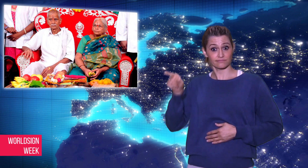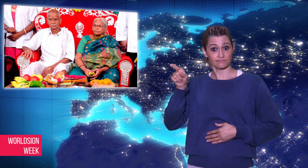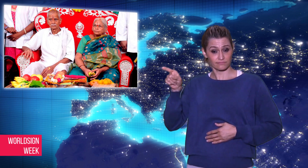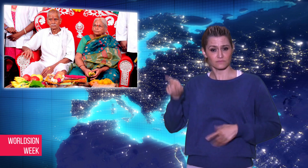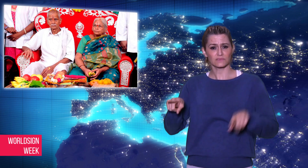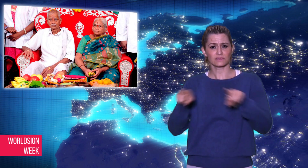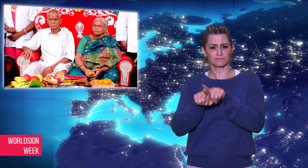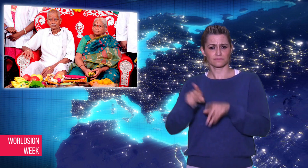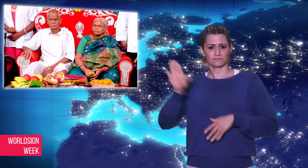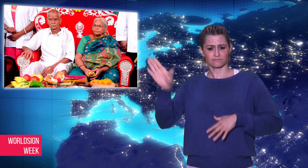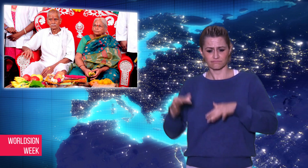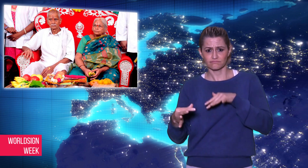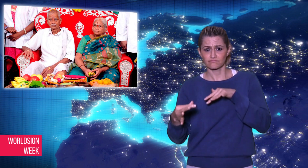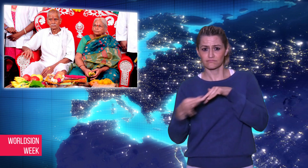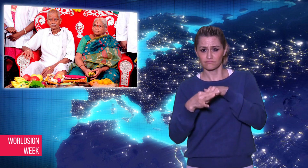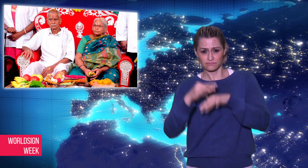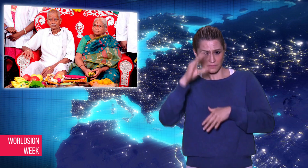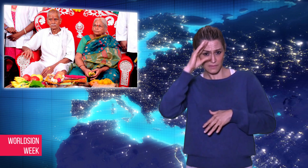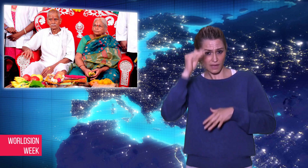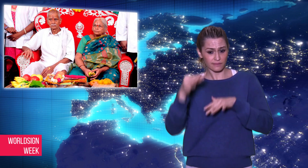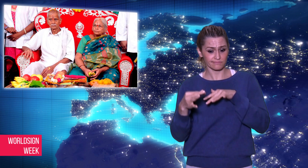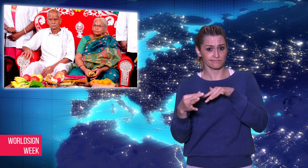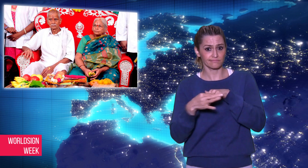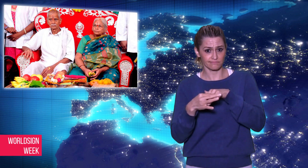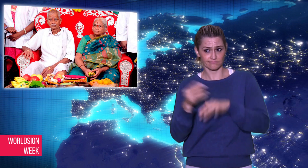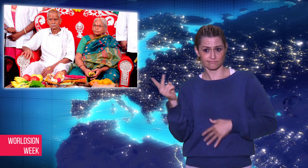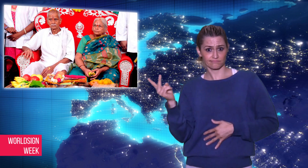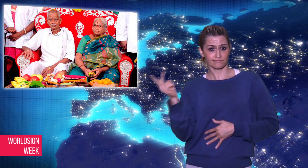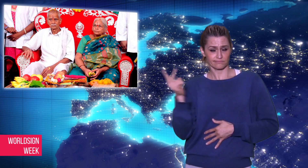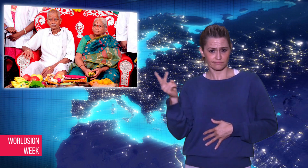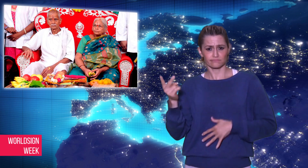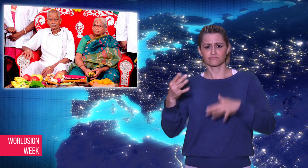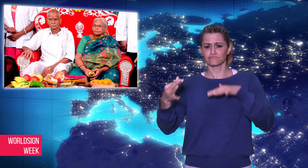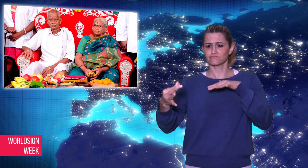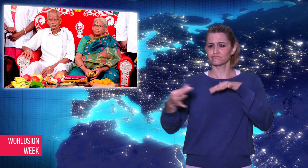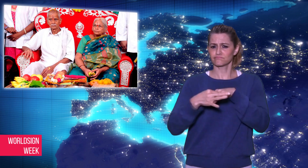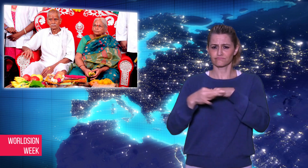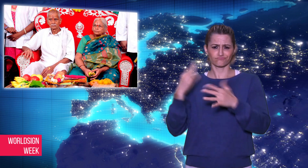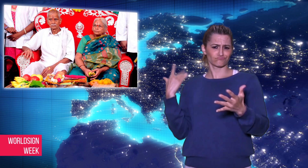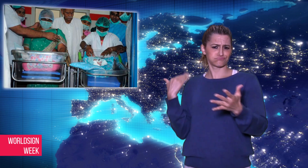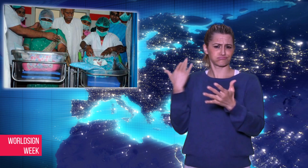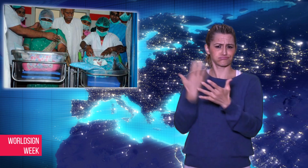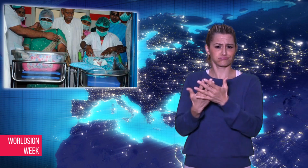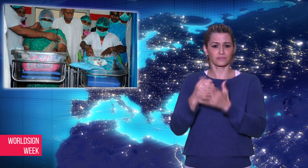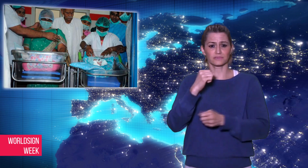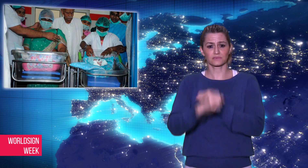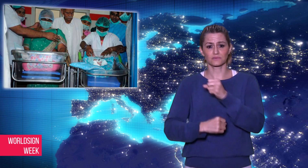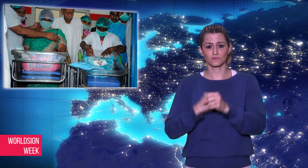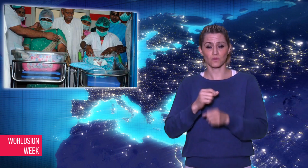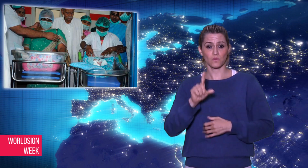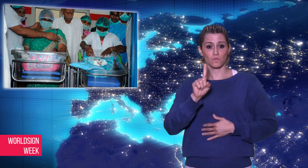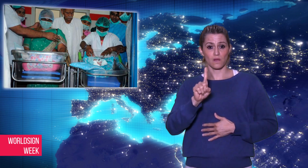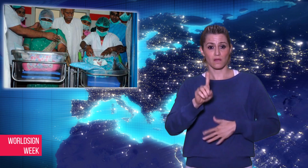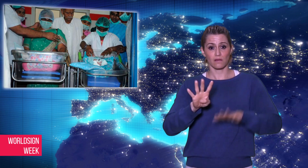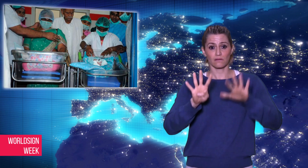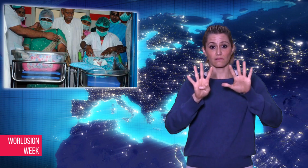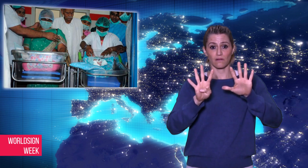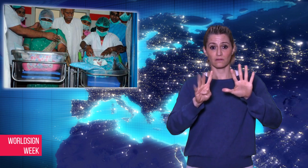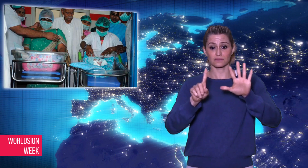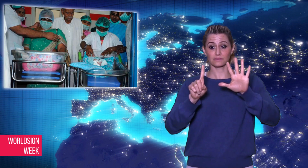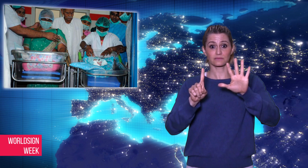She and her husband, married since 1962, had